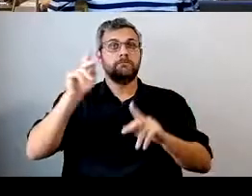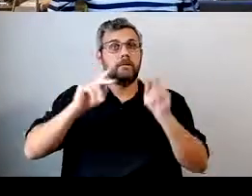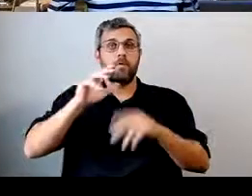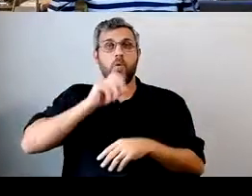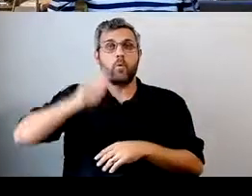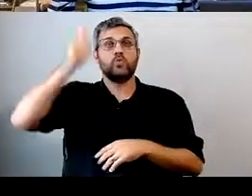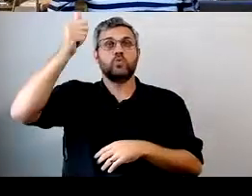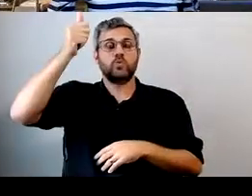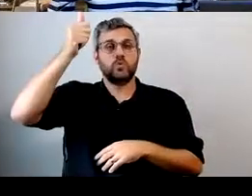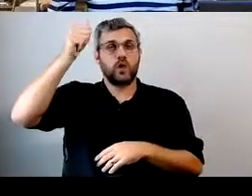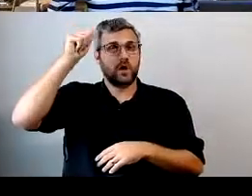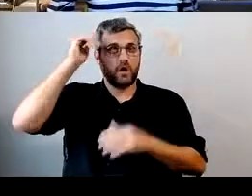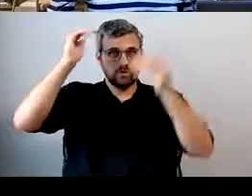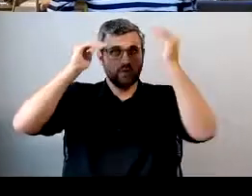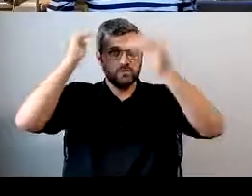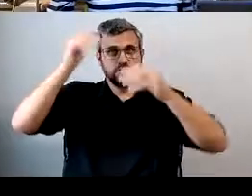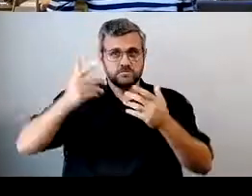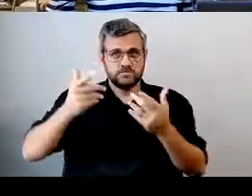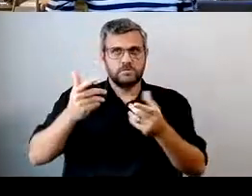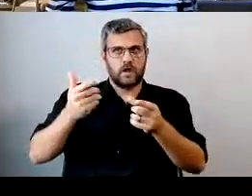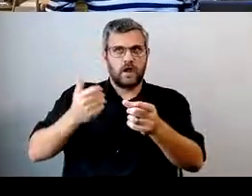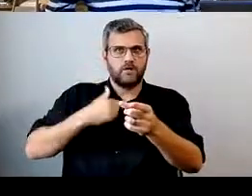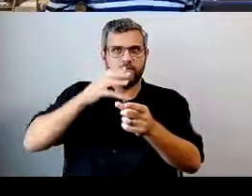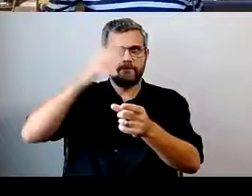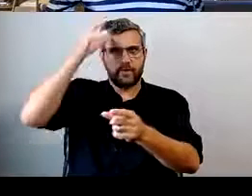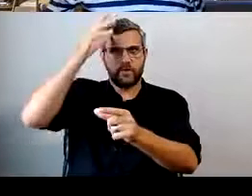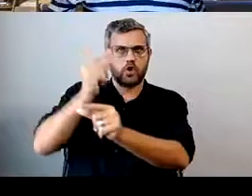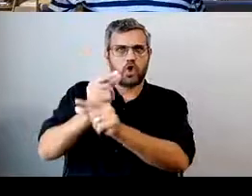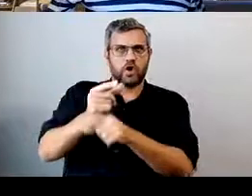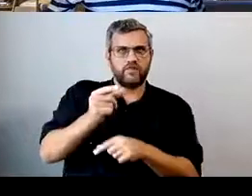have parents who are their guardians, is that sometimes you have to get out